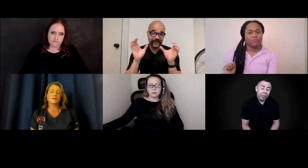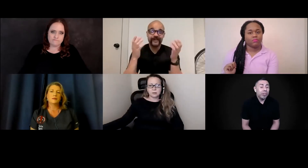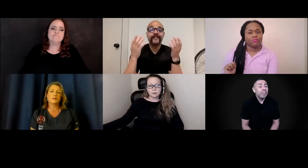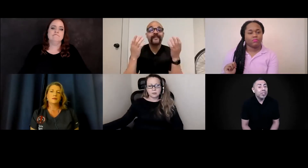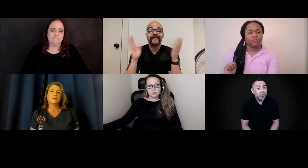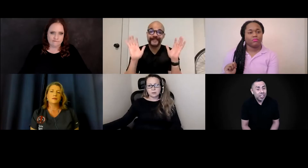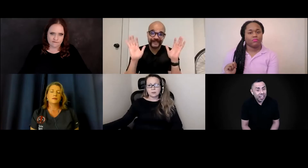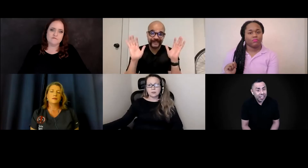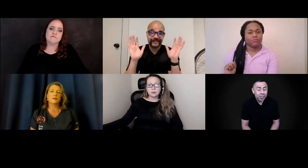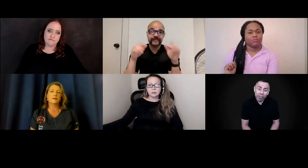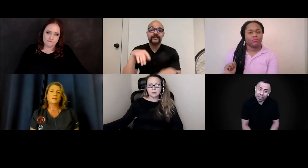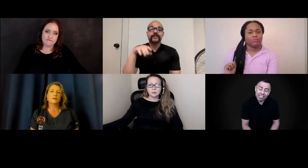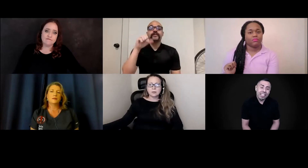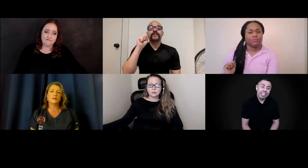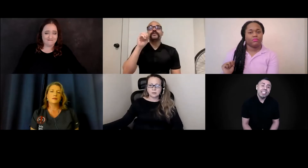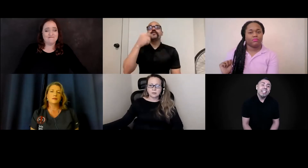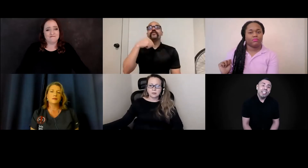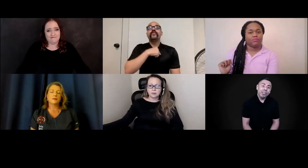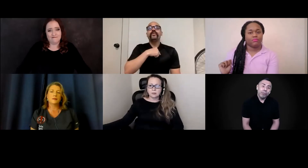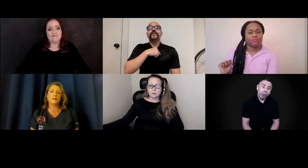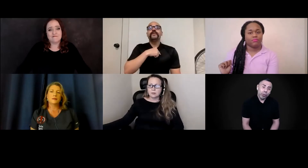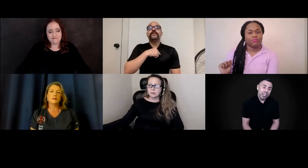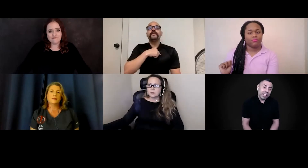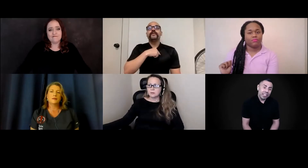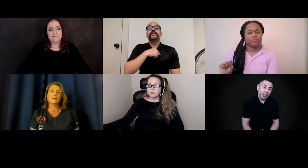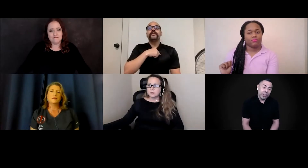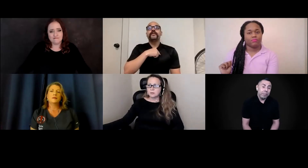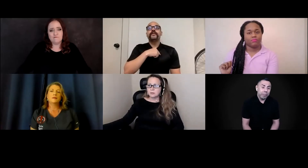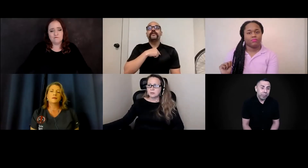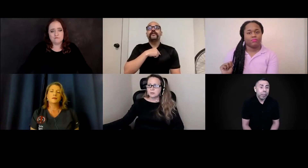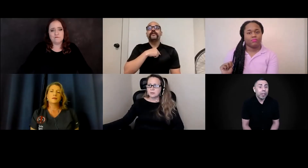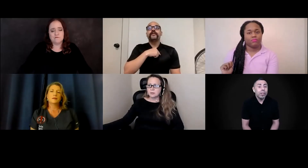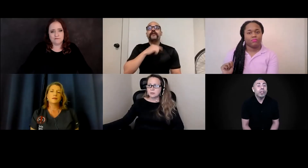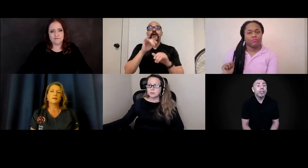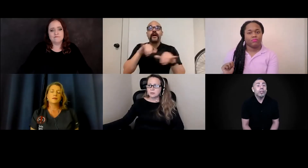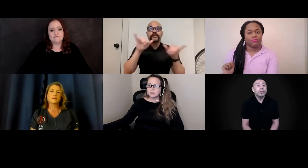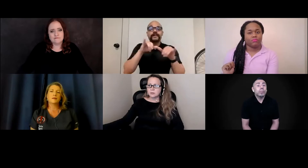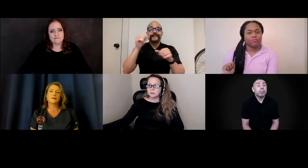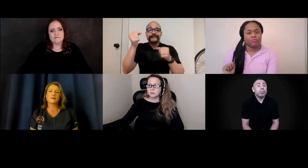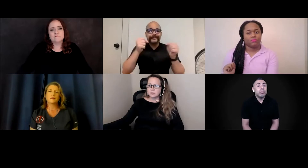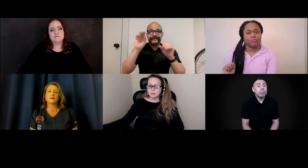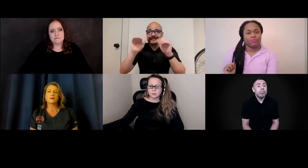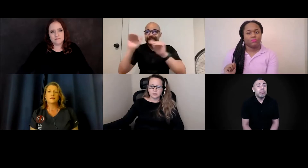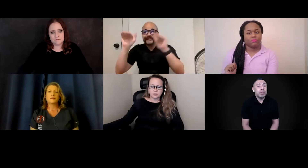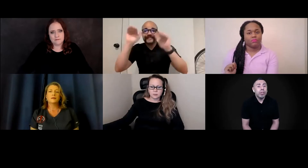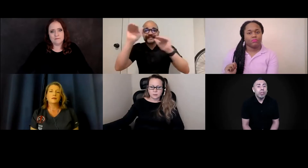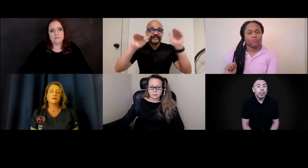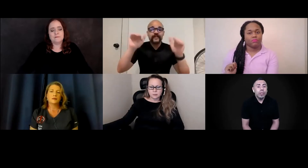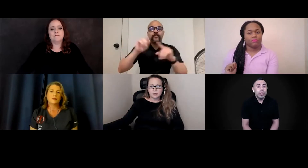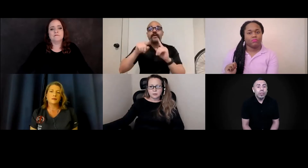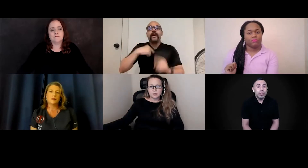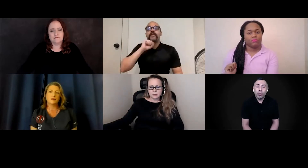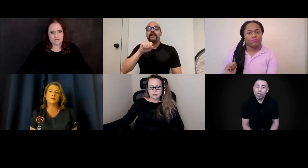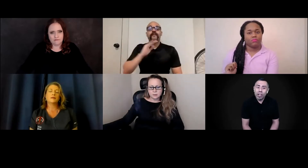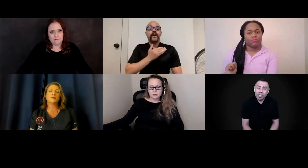fact that we only have two CDIs, certified CDIs in the Fort Worth Dallas area.